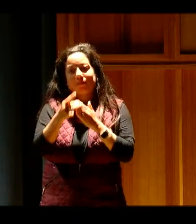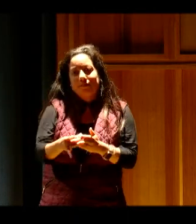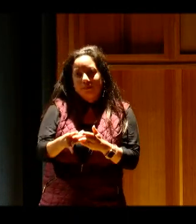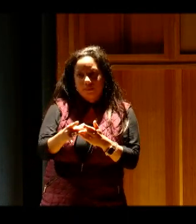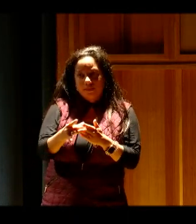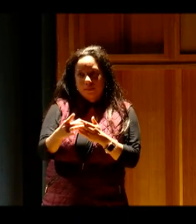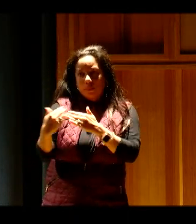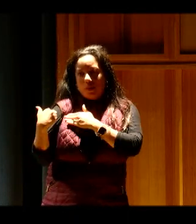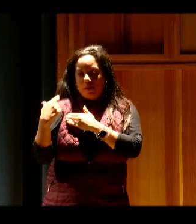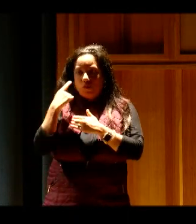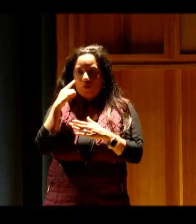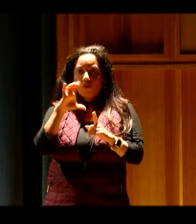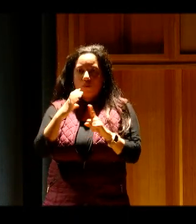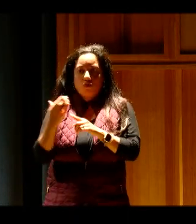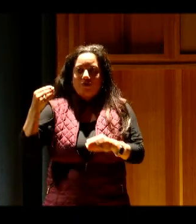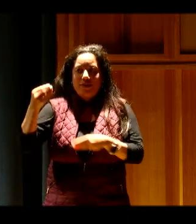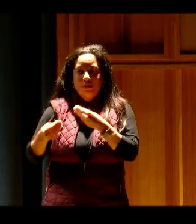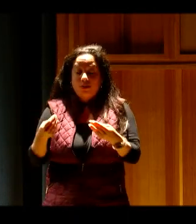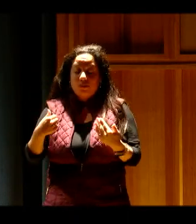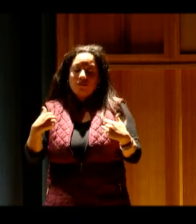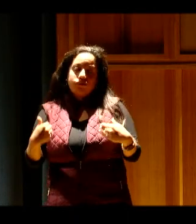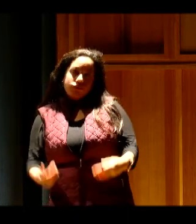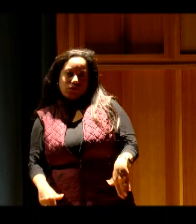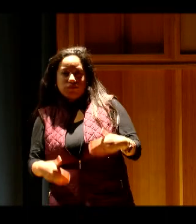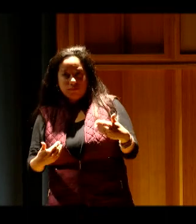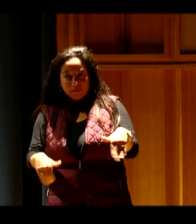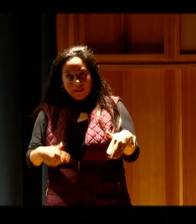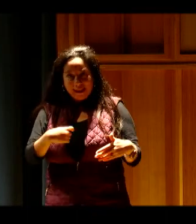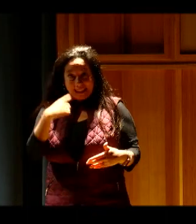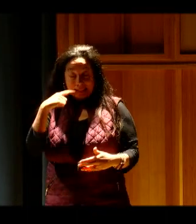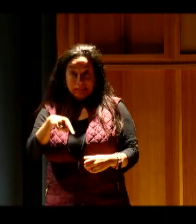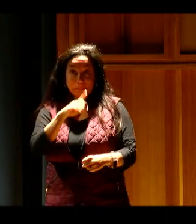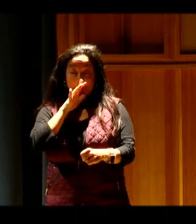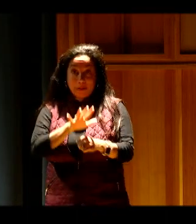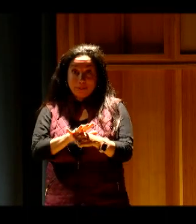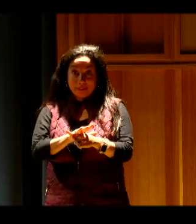And my goodness, I think this promise has been very richly fulfilled.